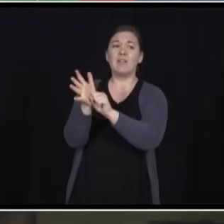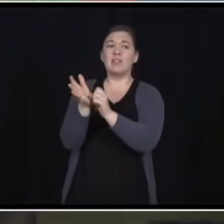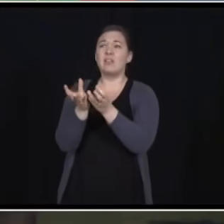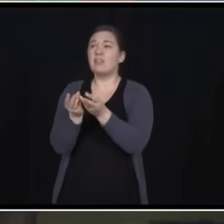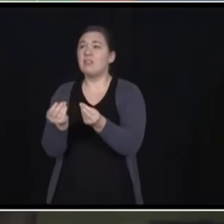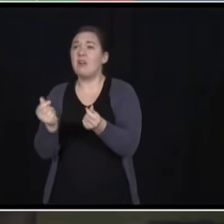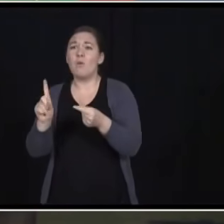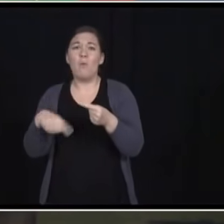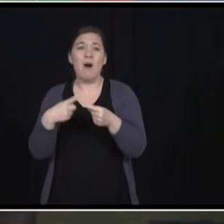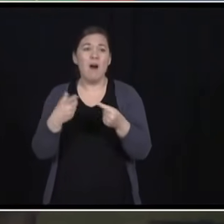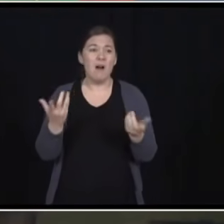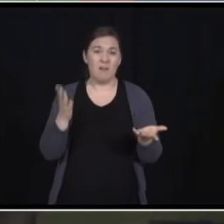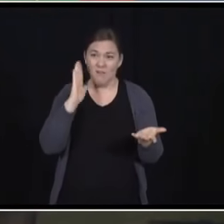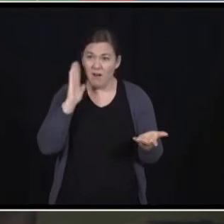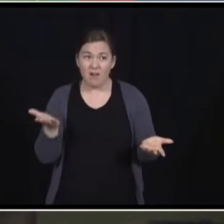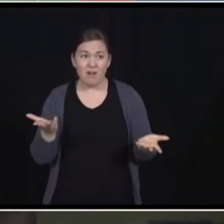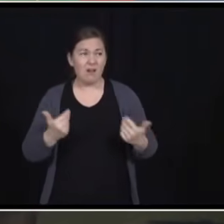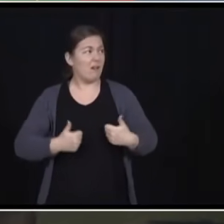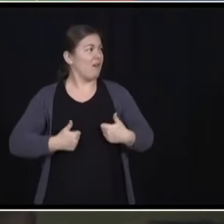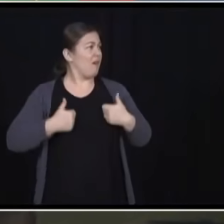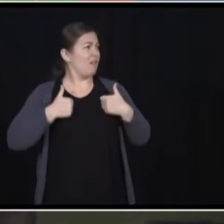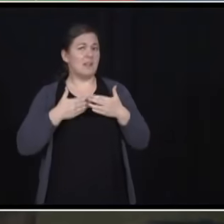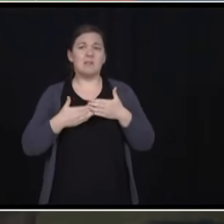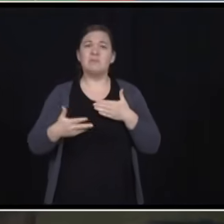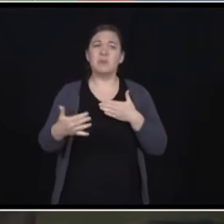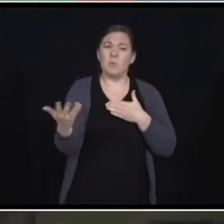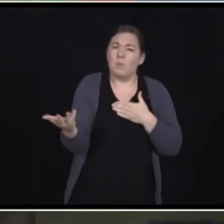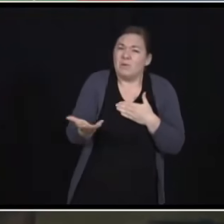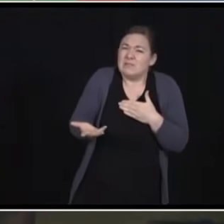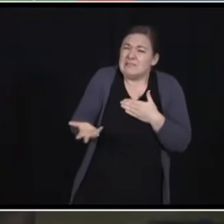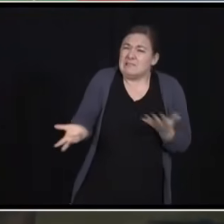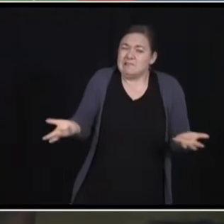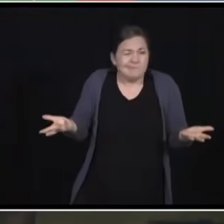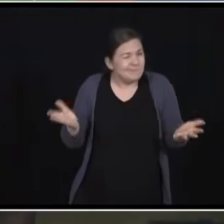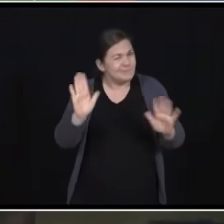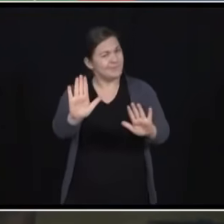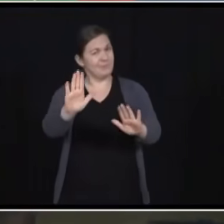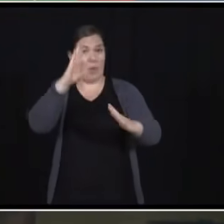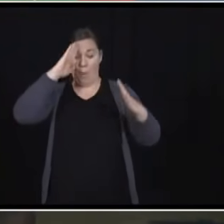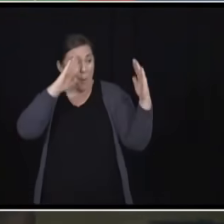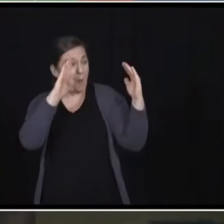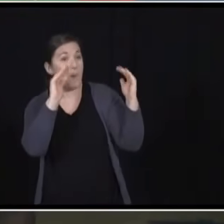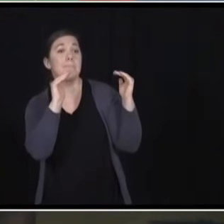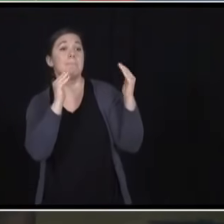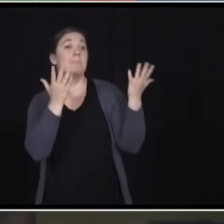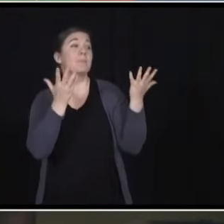up, with restrictions in effect, I know that right now it is hard to imagine life after COVID.